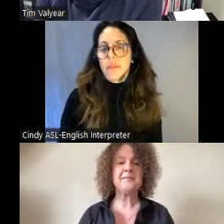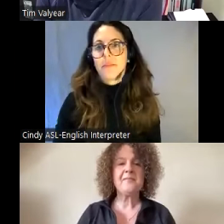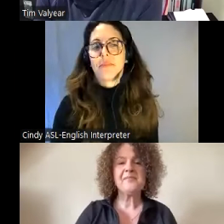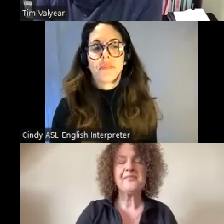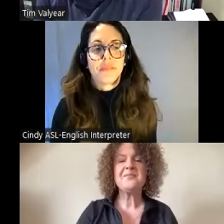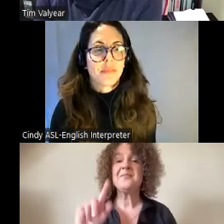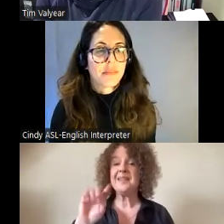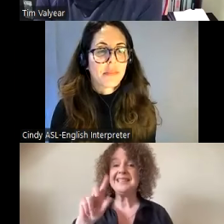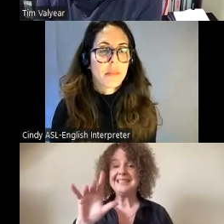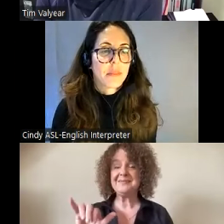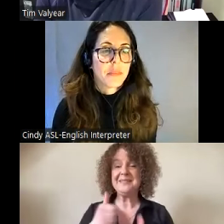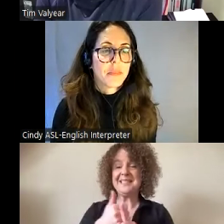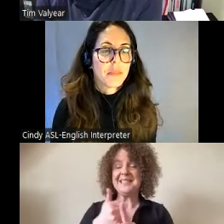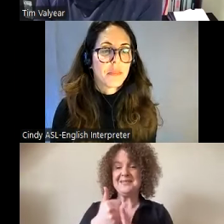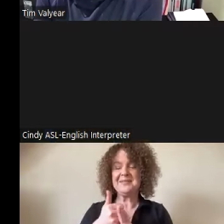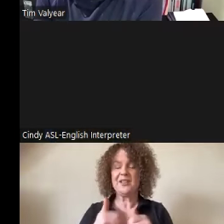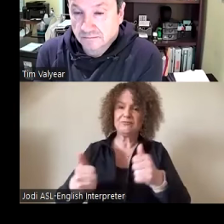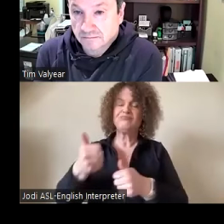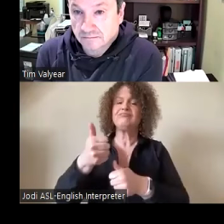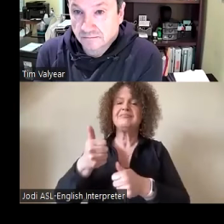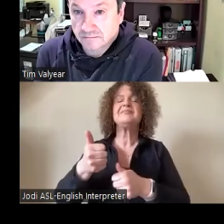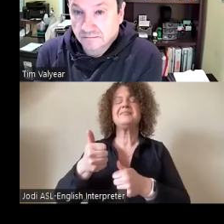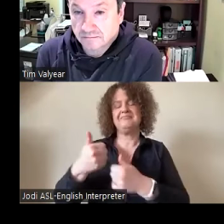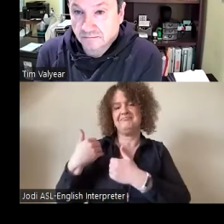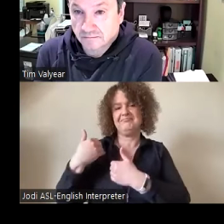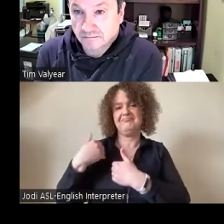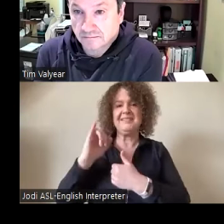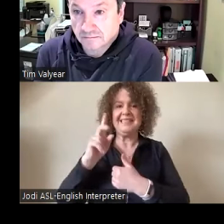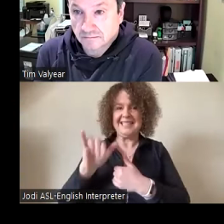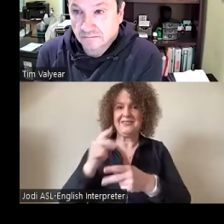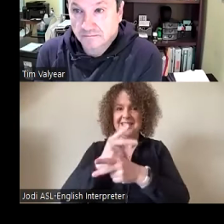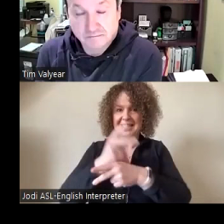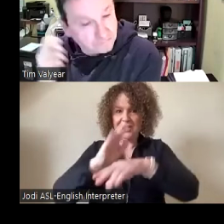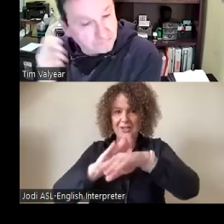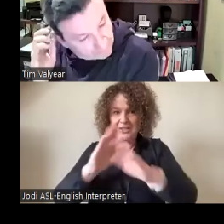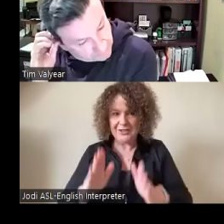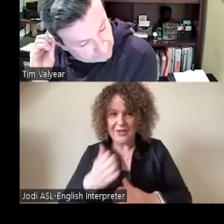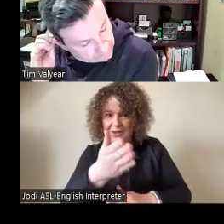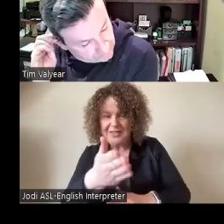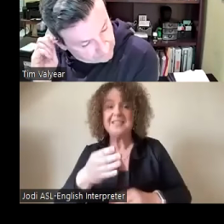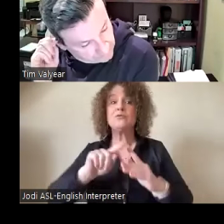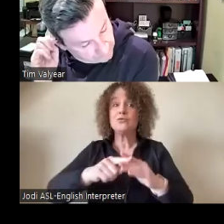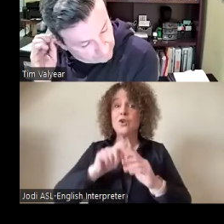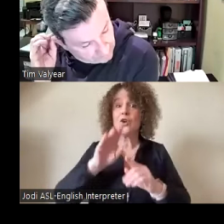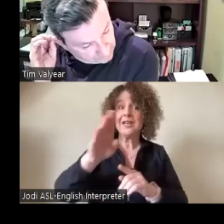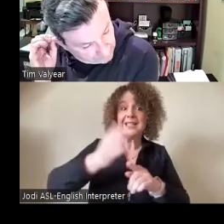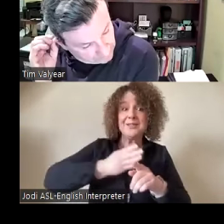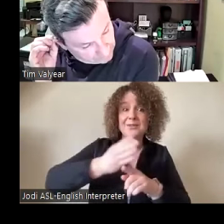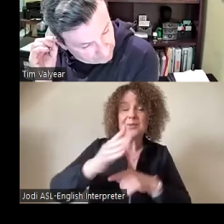life. So about our presenter. Timothy is an RPN